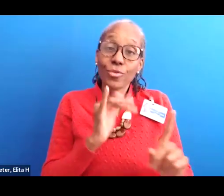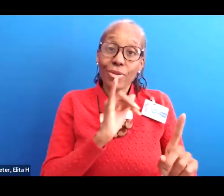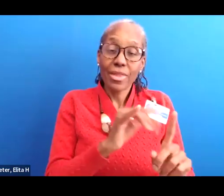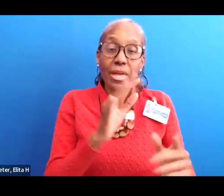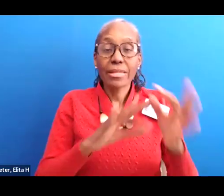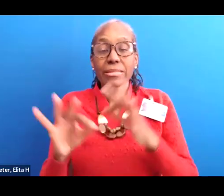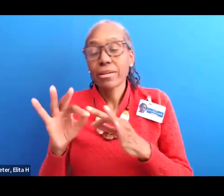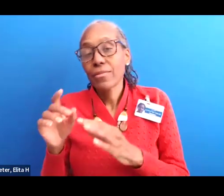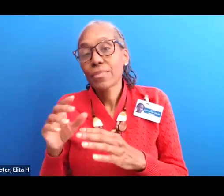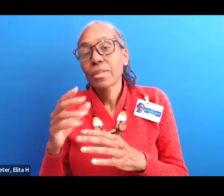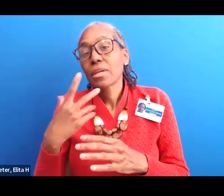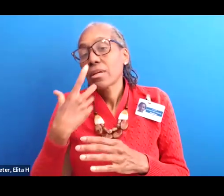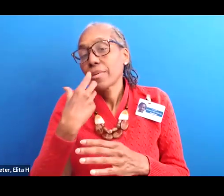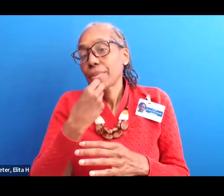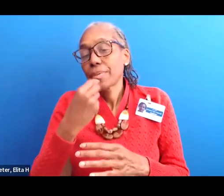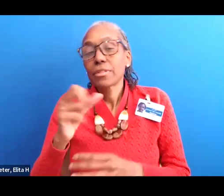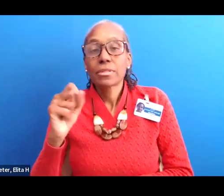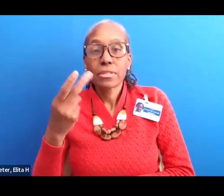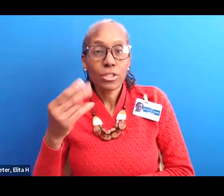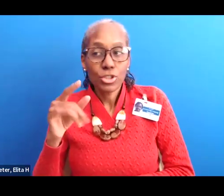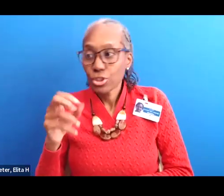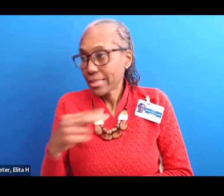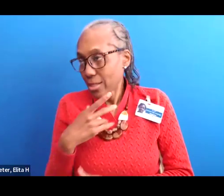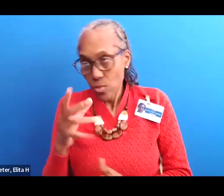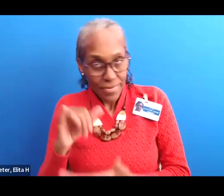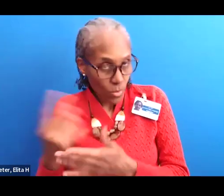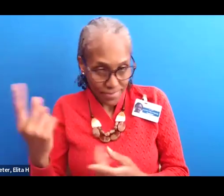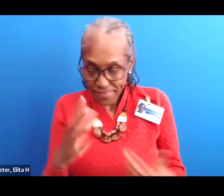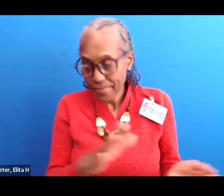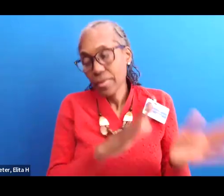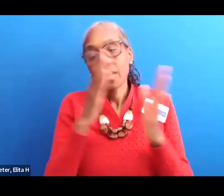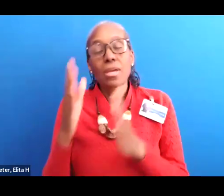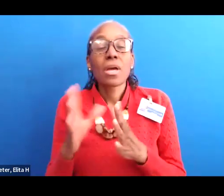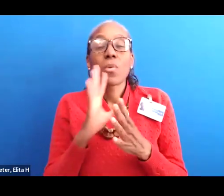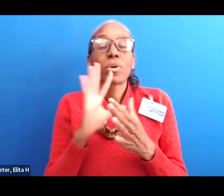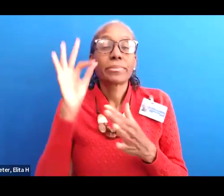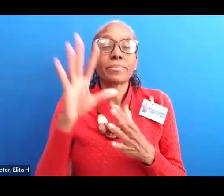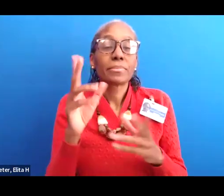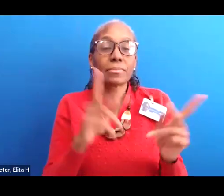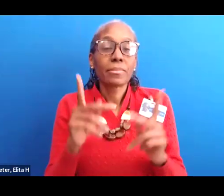the suctioning, but they're not looking for that one. But I just wanted to mention it for people who were not